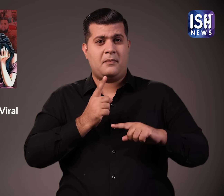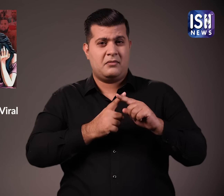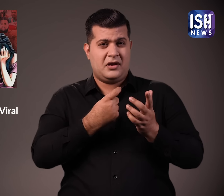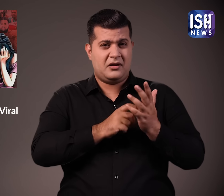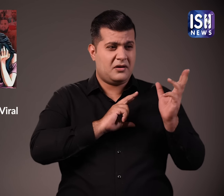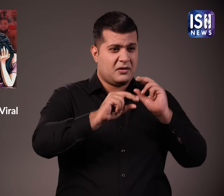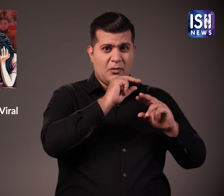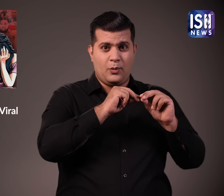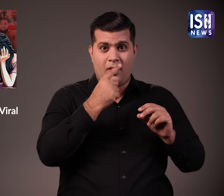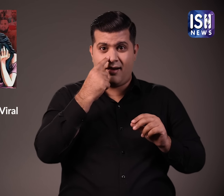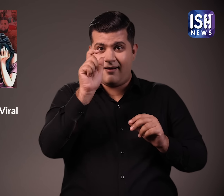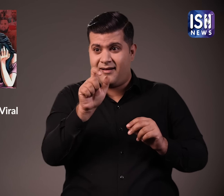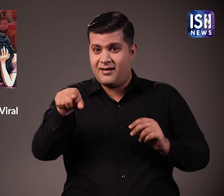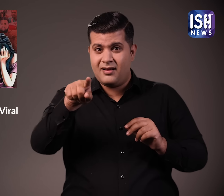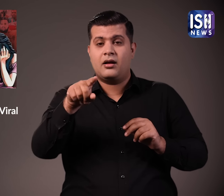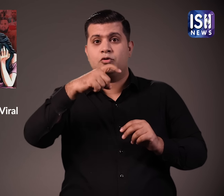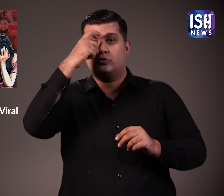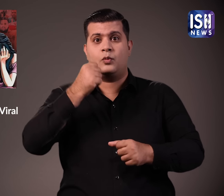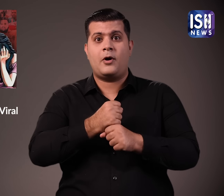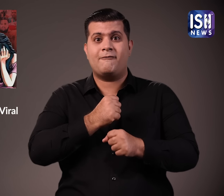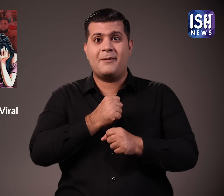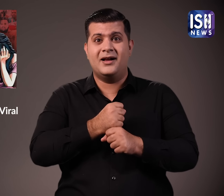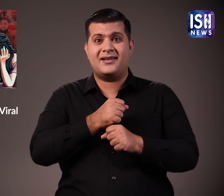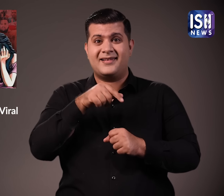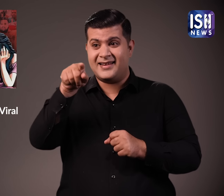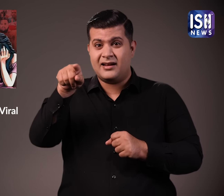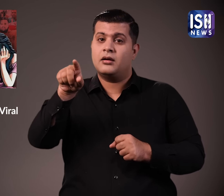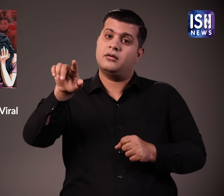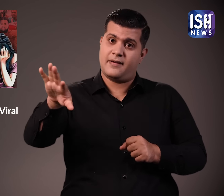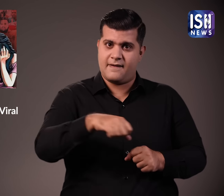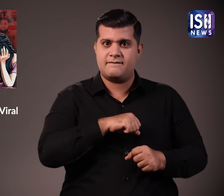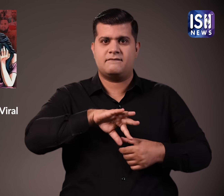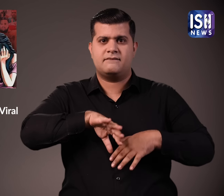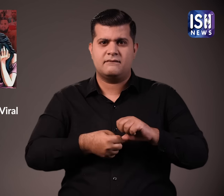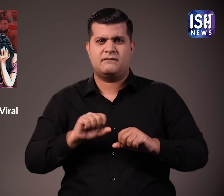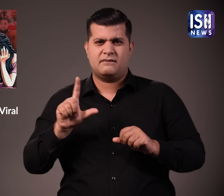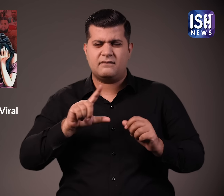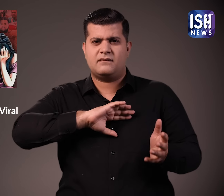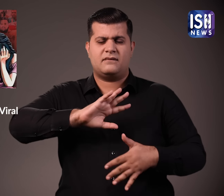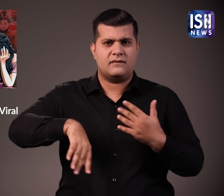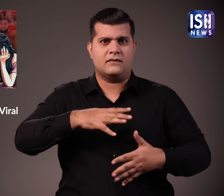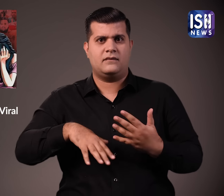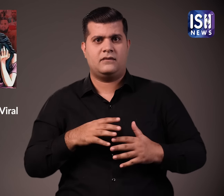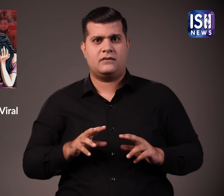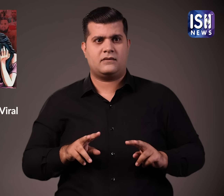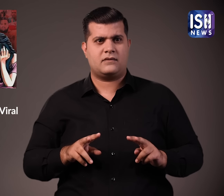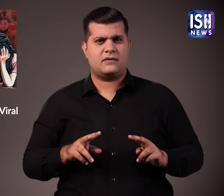Some of these videos were reportedly of female government employees.